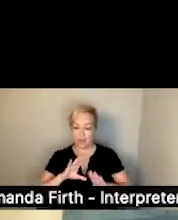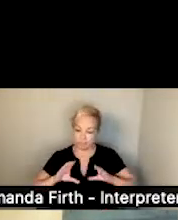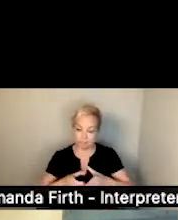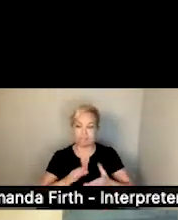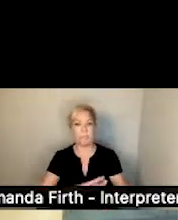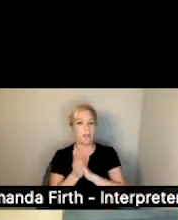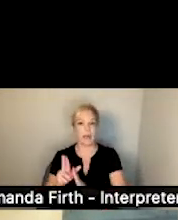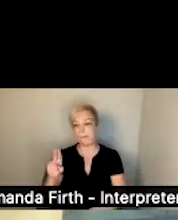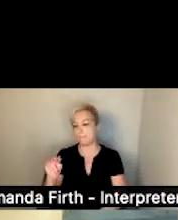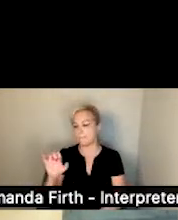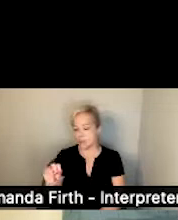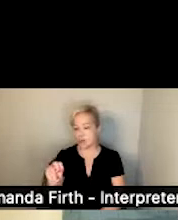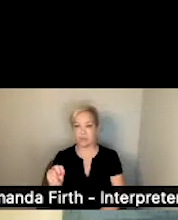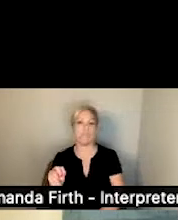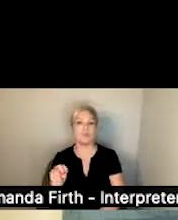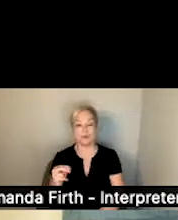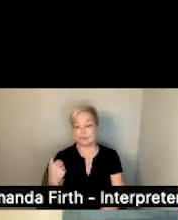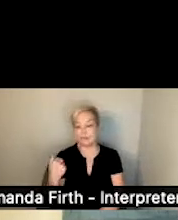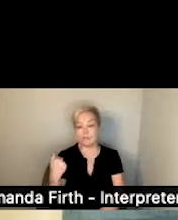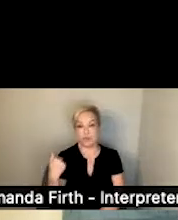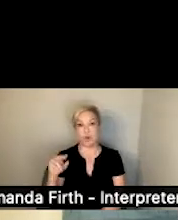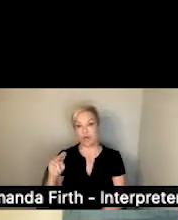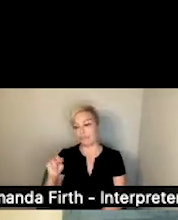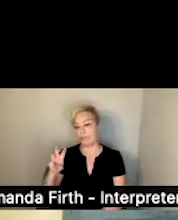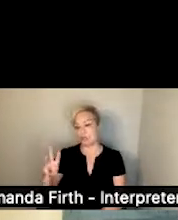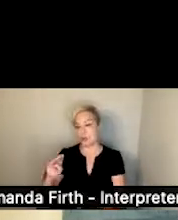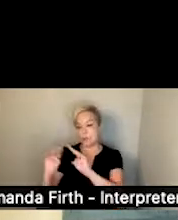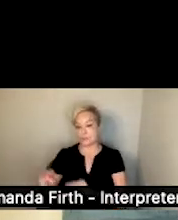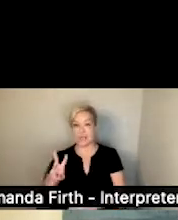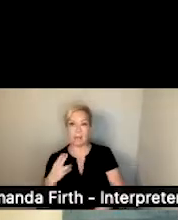New Museum, where I used to work, the Whitney, the Guggenheim, the American Museum of Natural